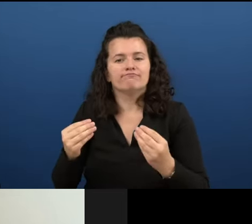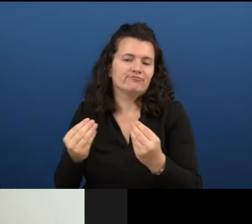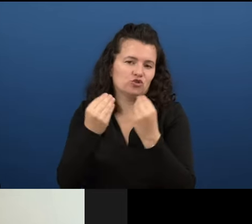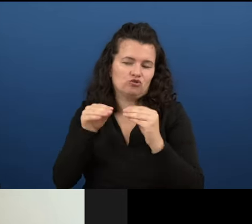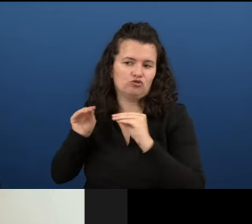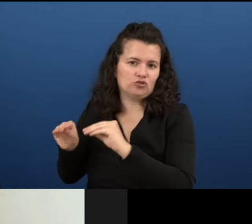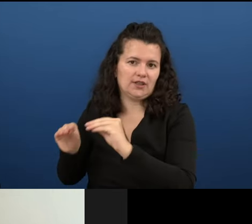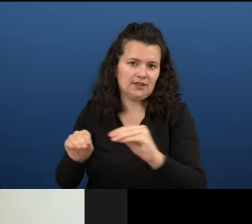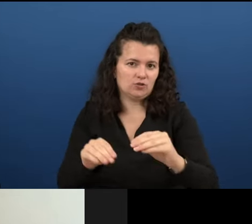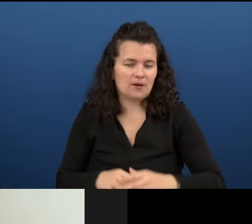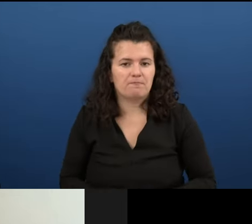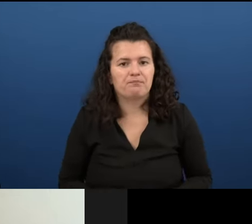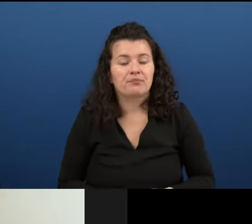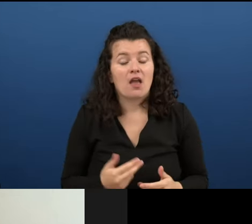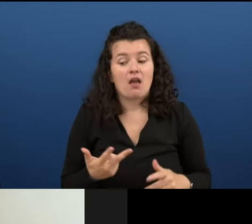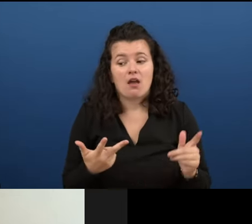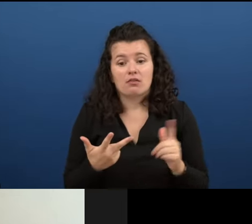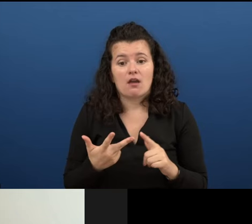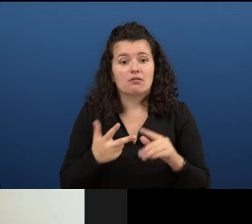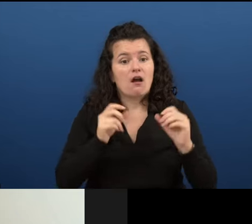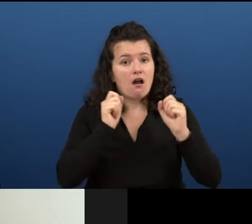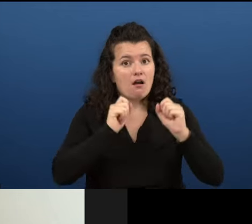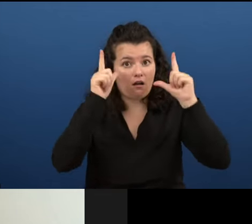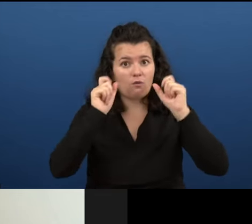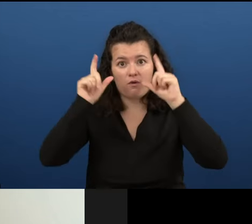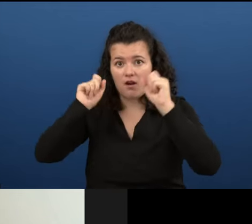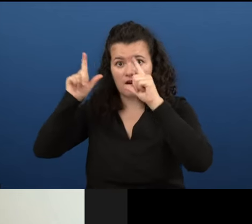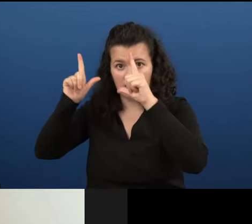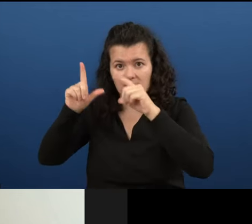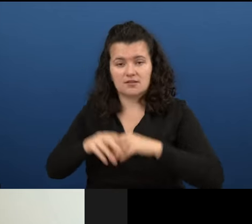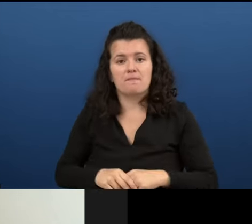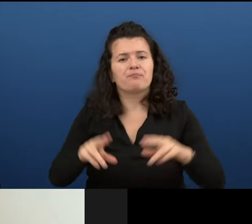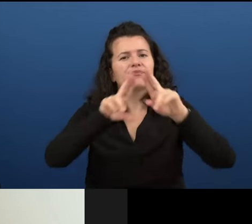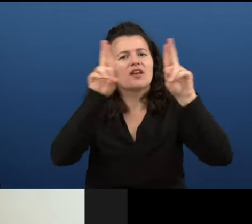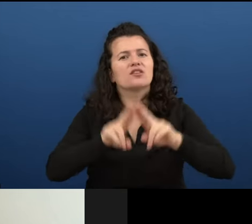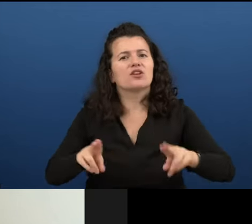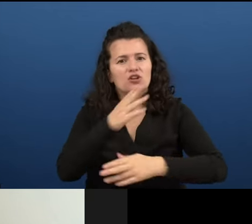disabilities by promoting celebration of the International Disability Awareness Day, where